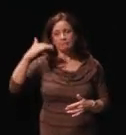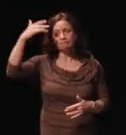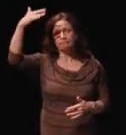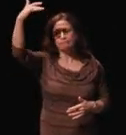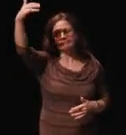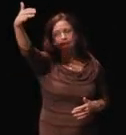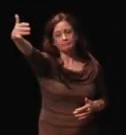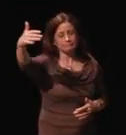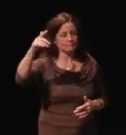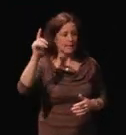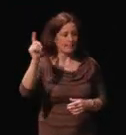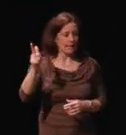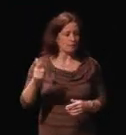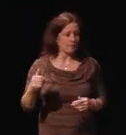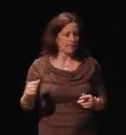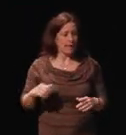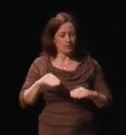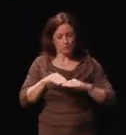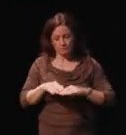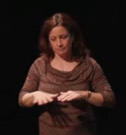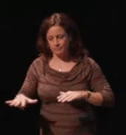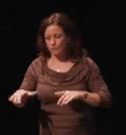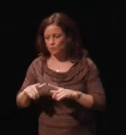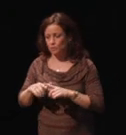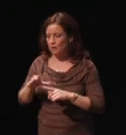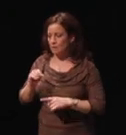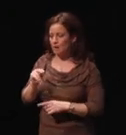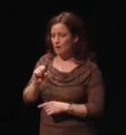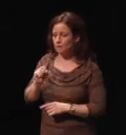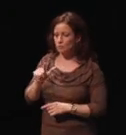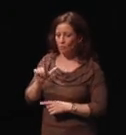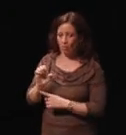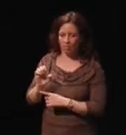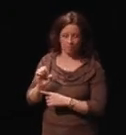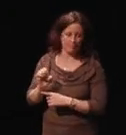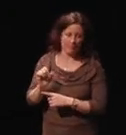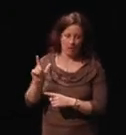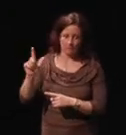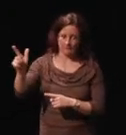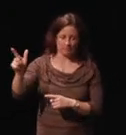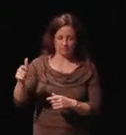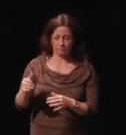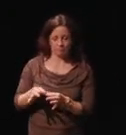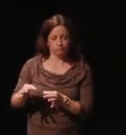has made its way into consoles, so definitely consoles were a long way behind.